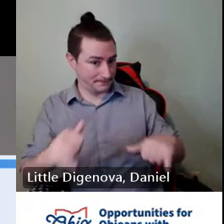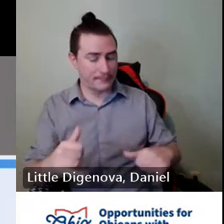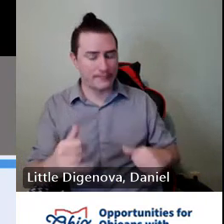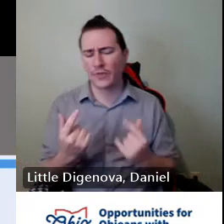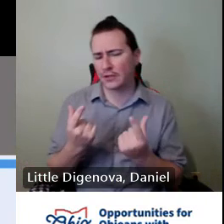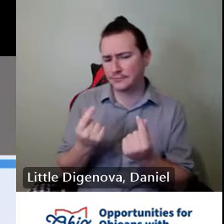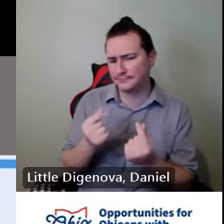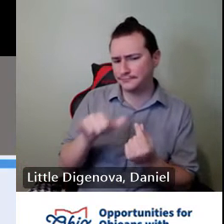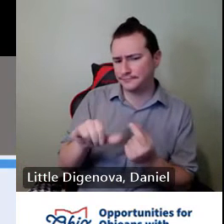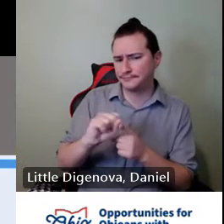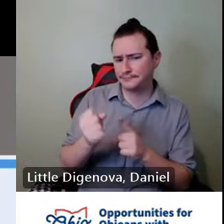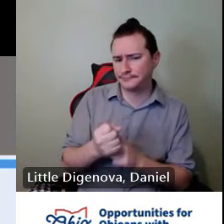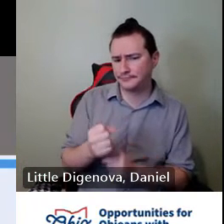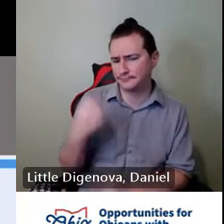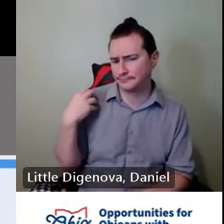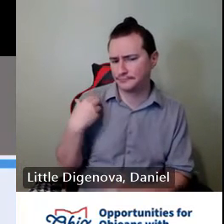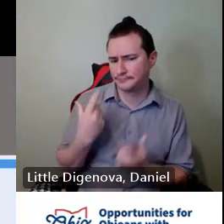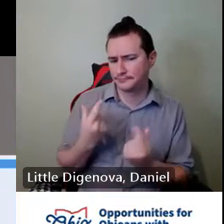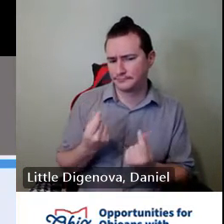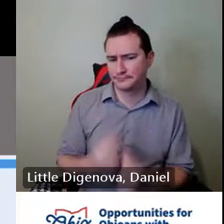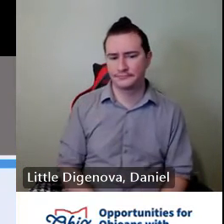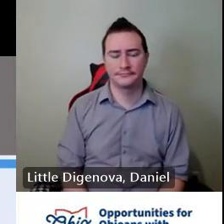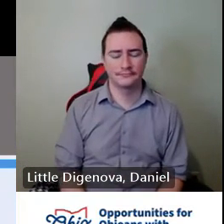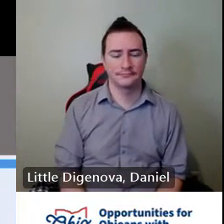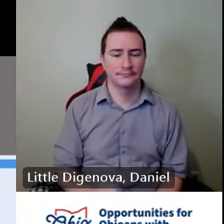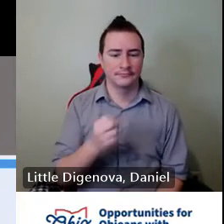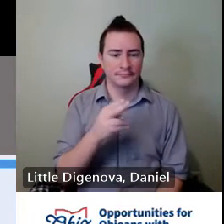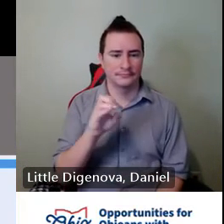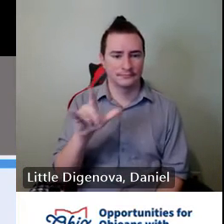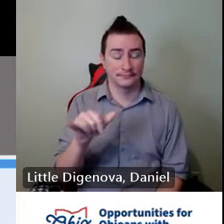Shelly: First, be aware that at times an employees low performance may be